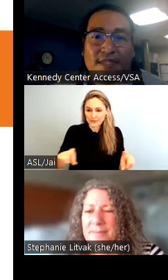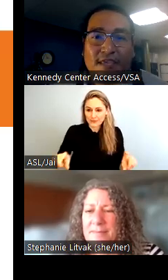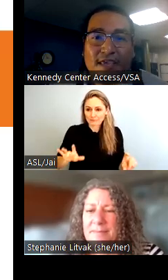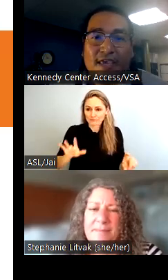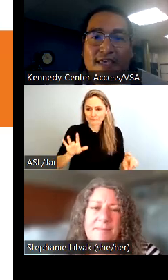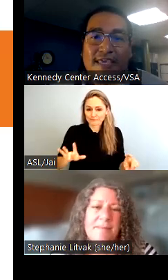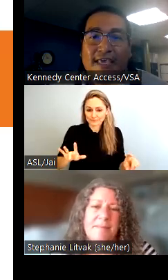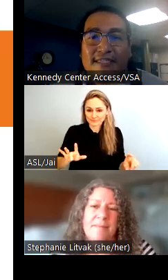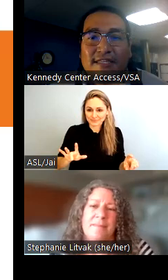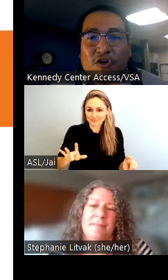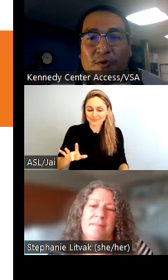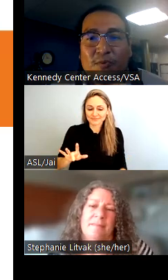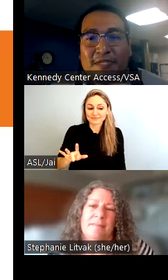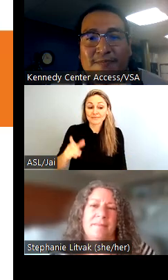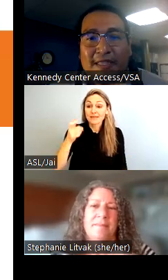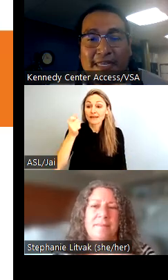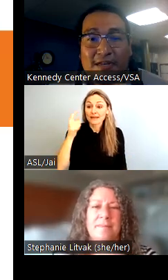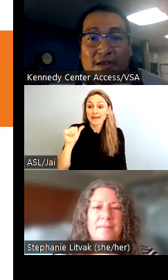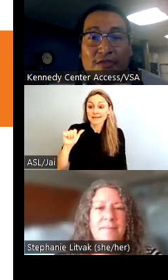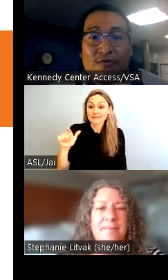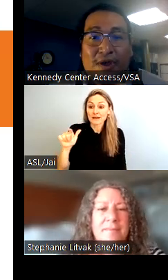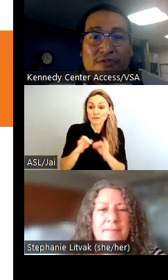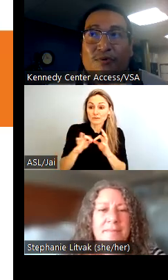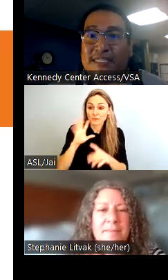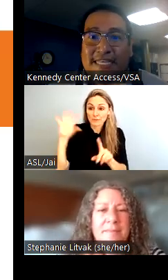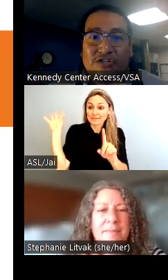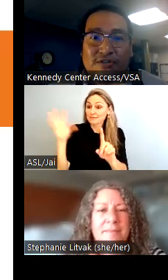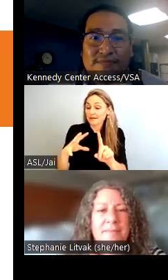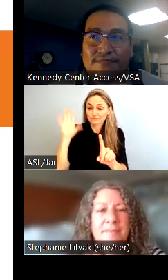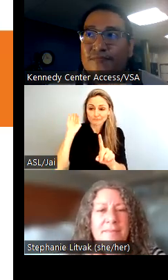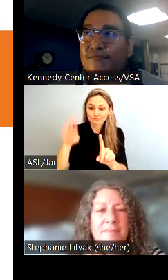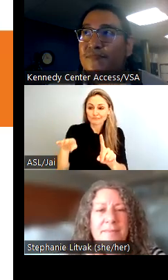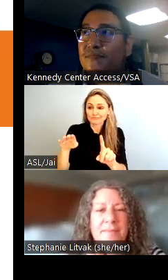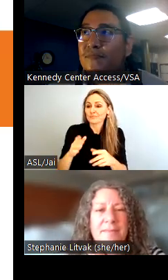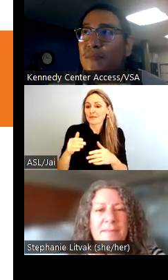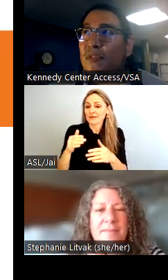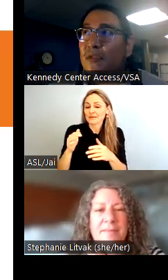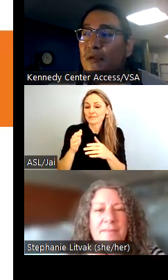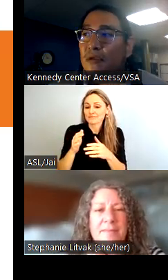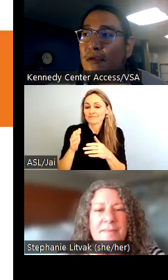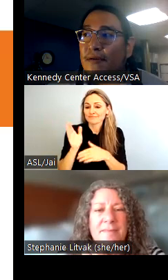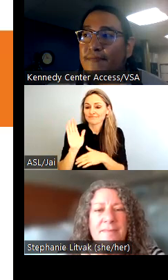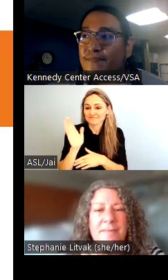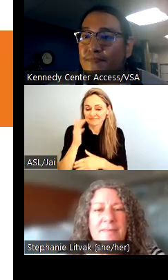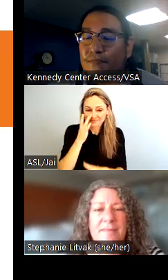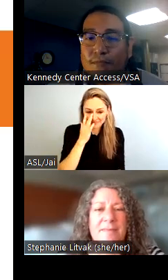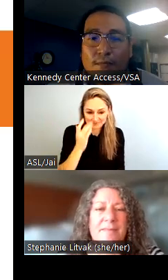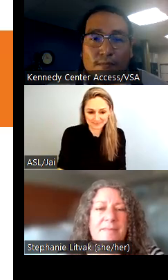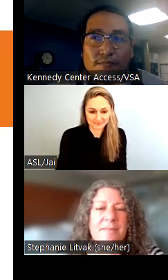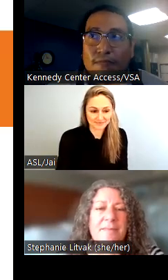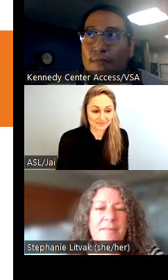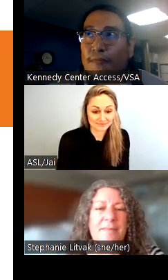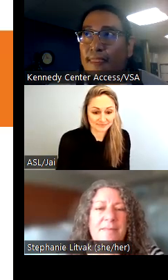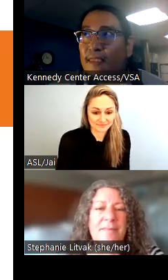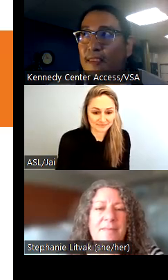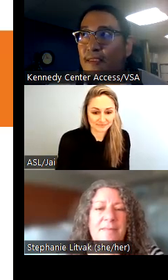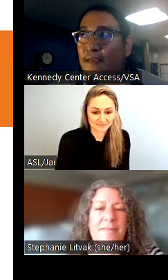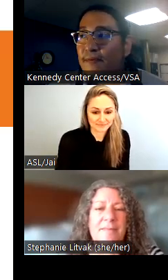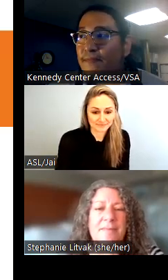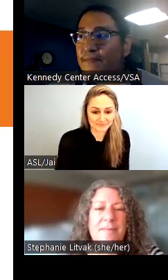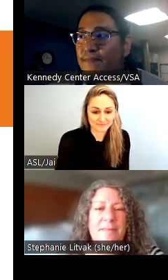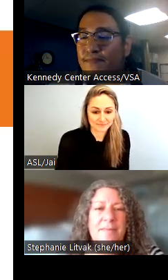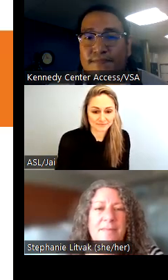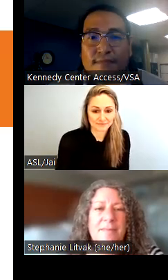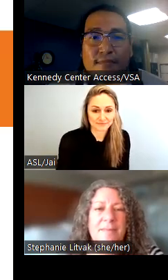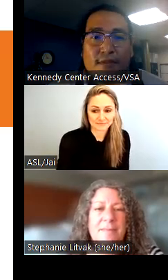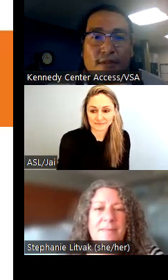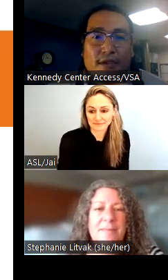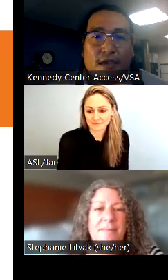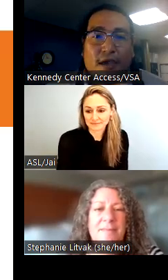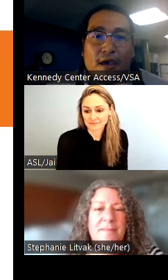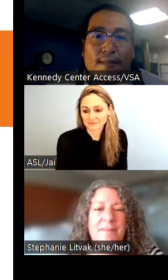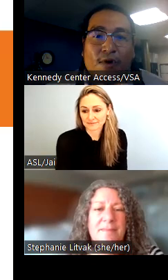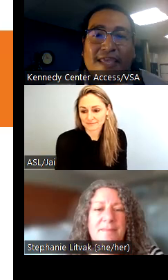The ASL interpreter will be spotlighted throughout the presentation.